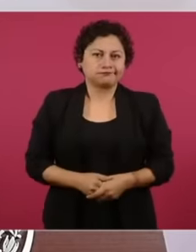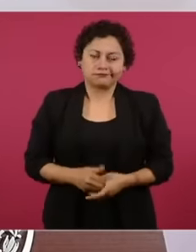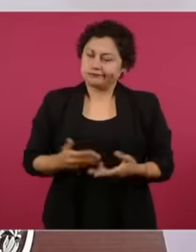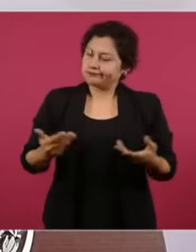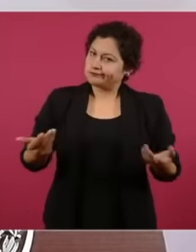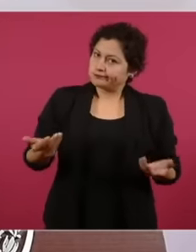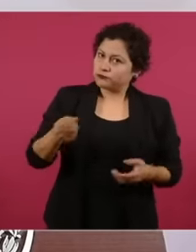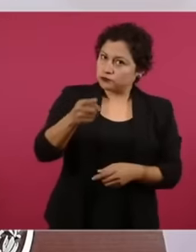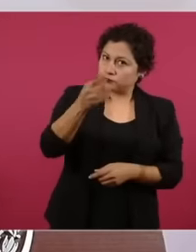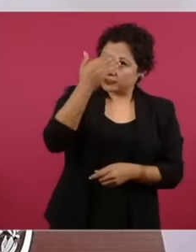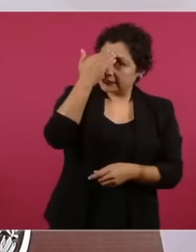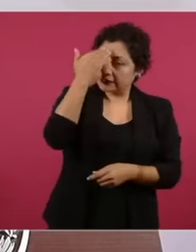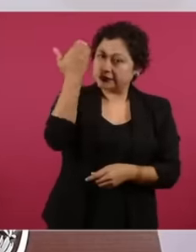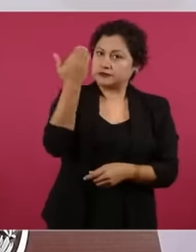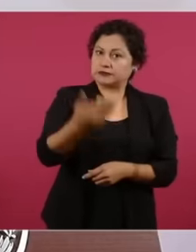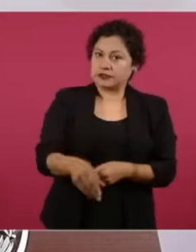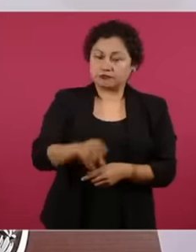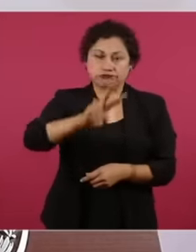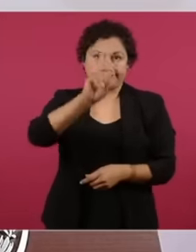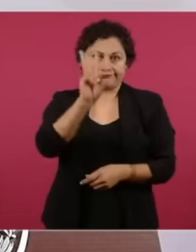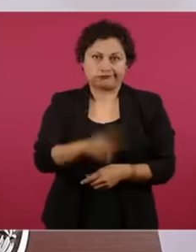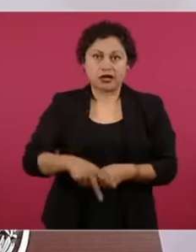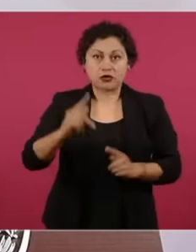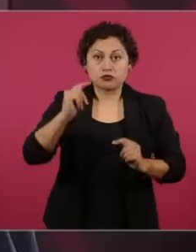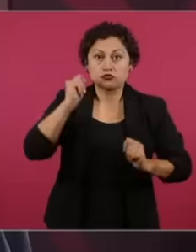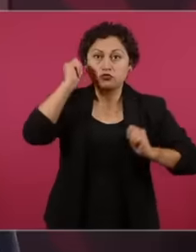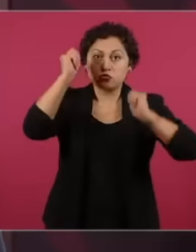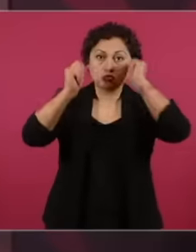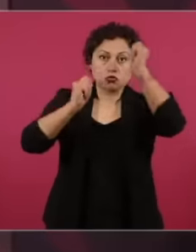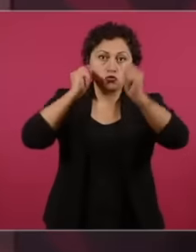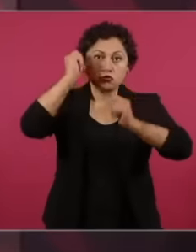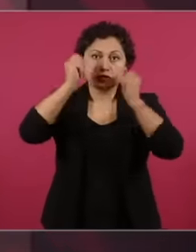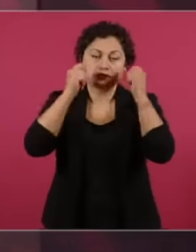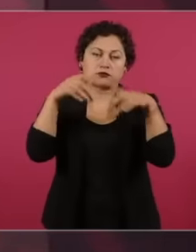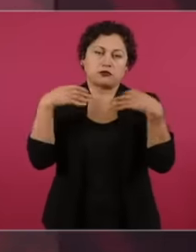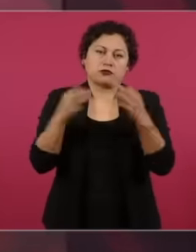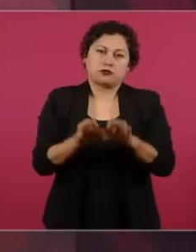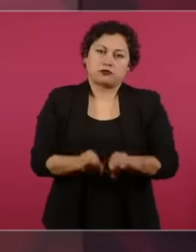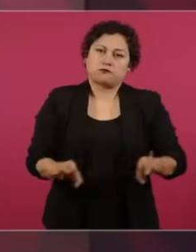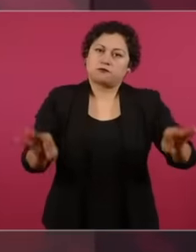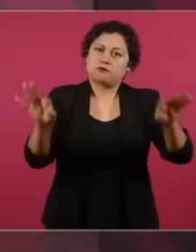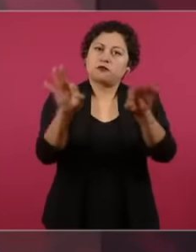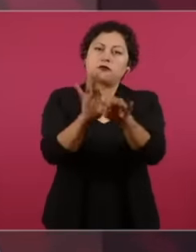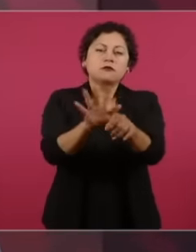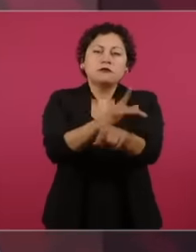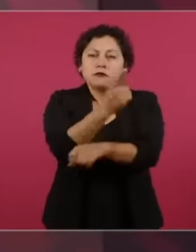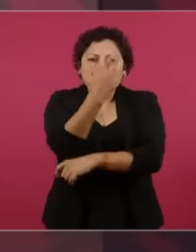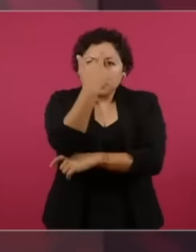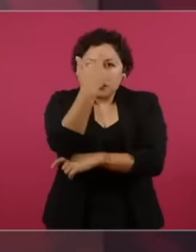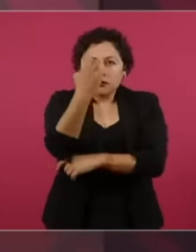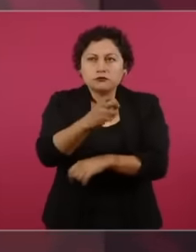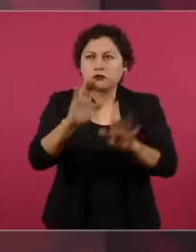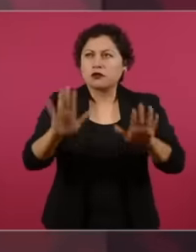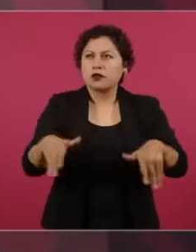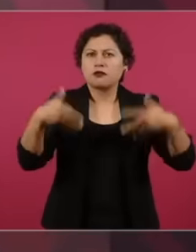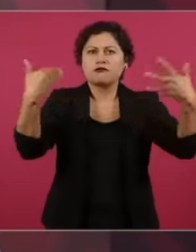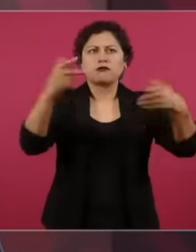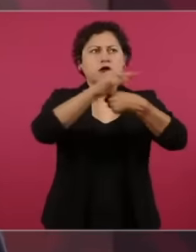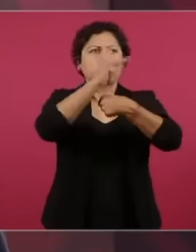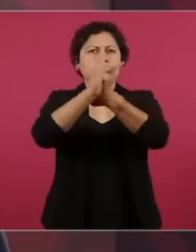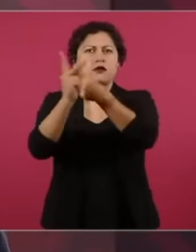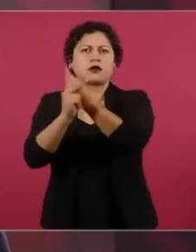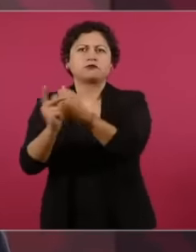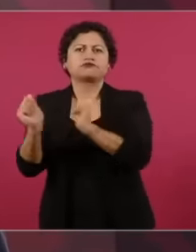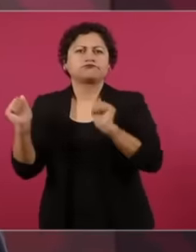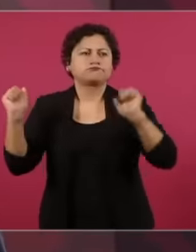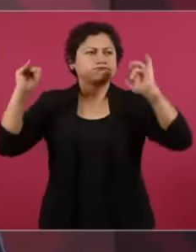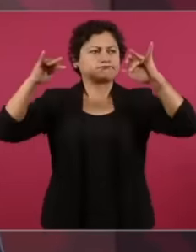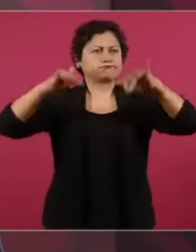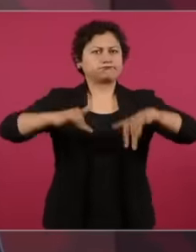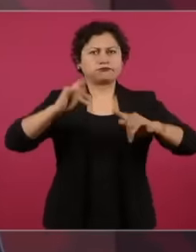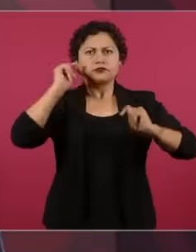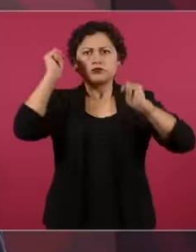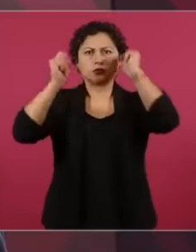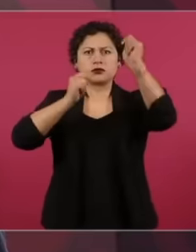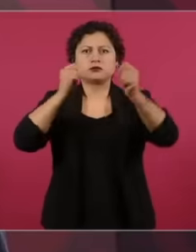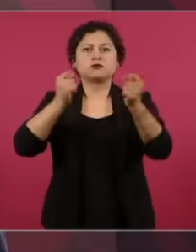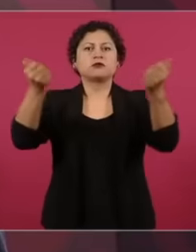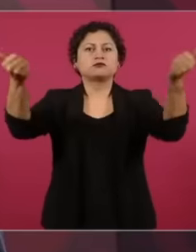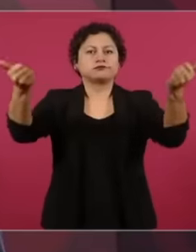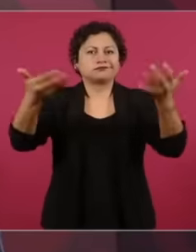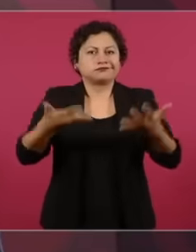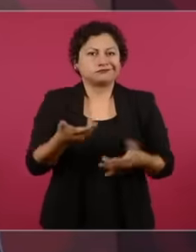is very important not only because of the entry of foreign exchange but because many Mexican